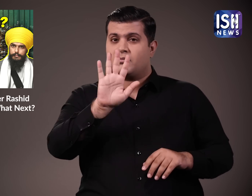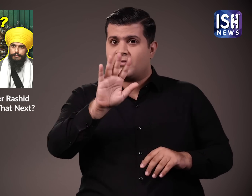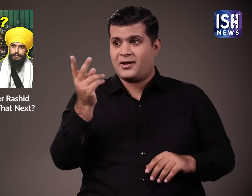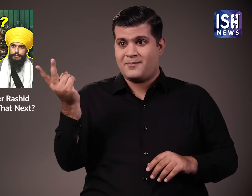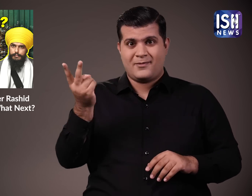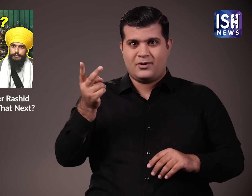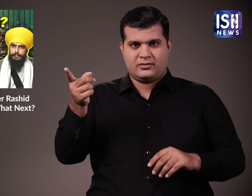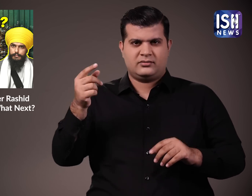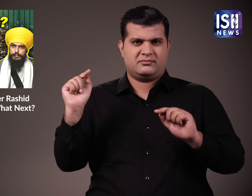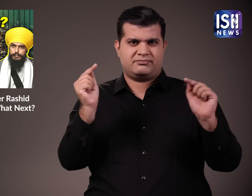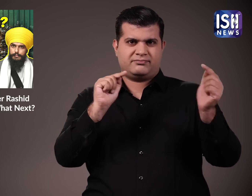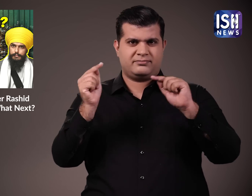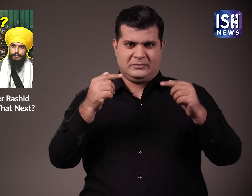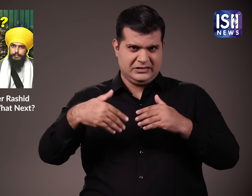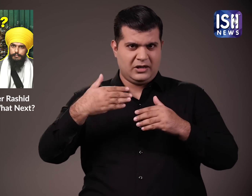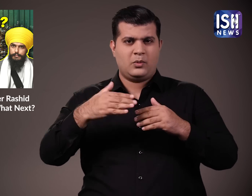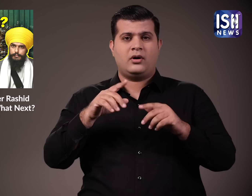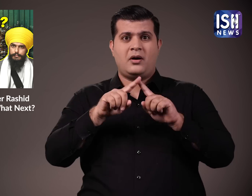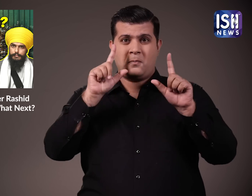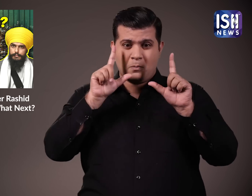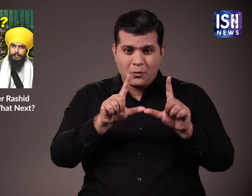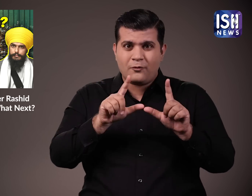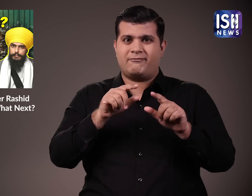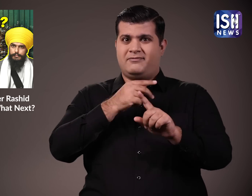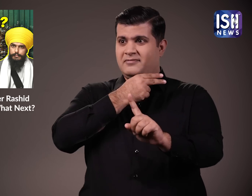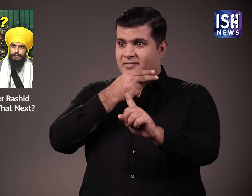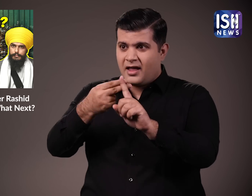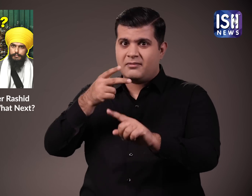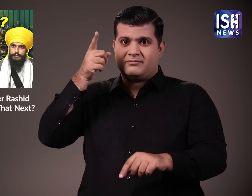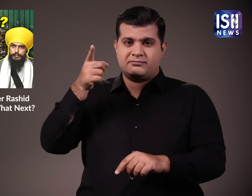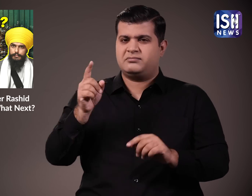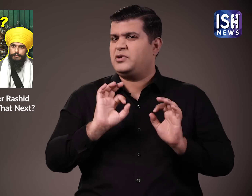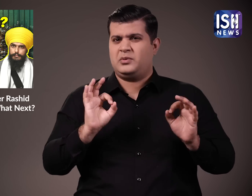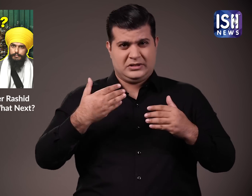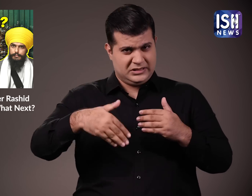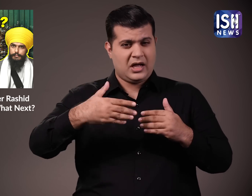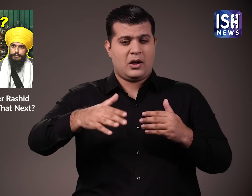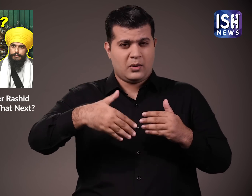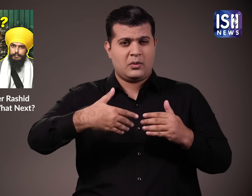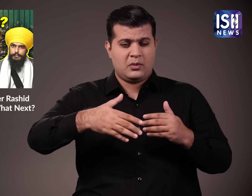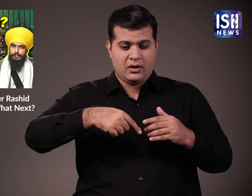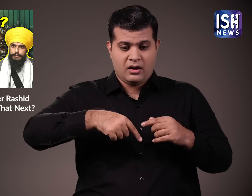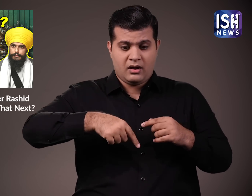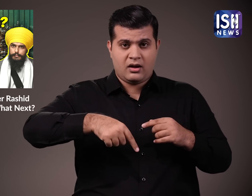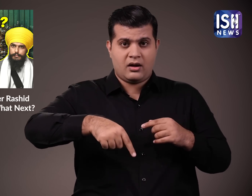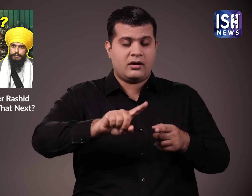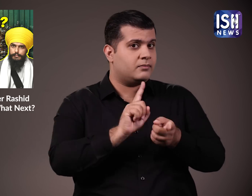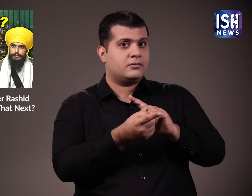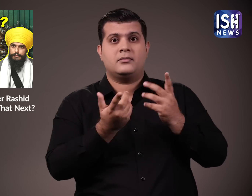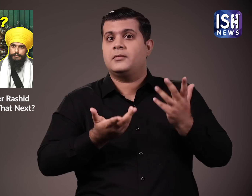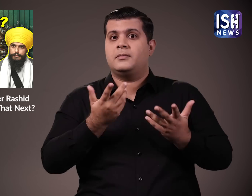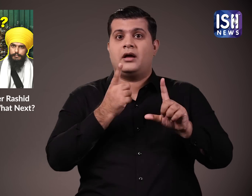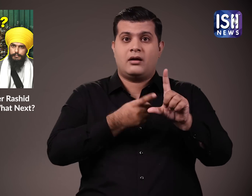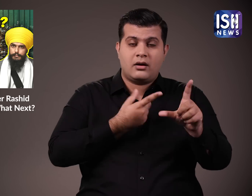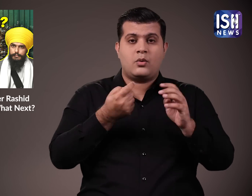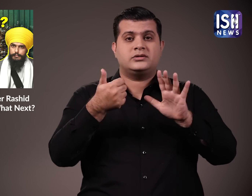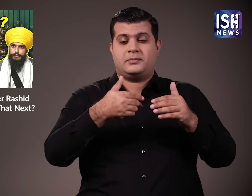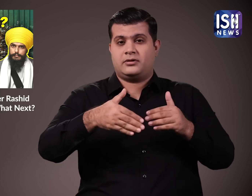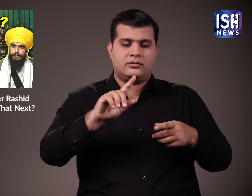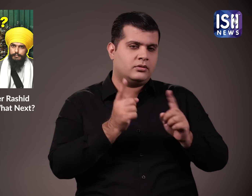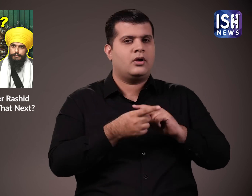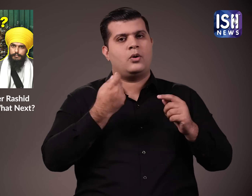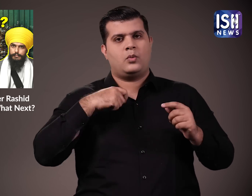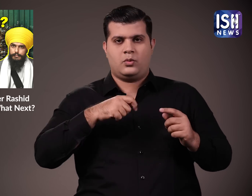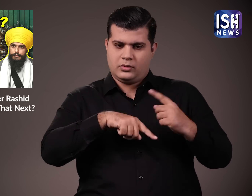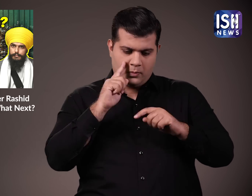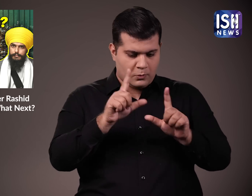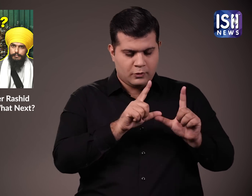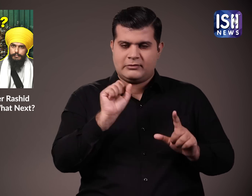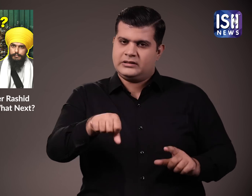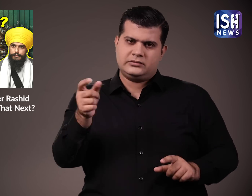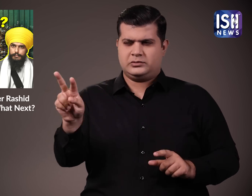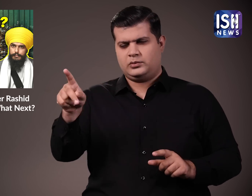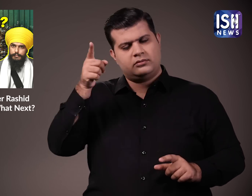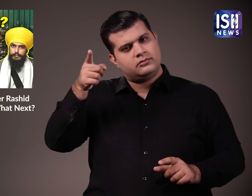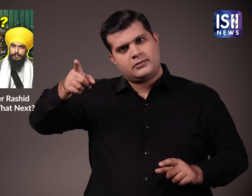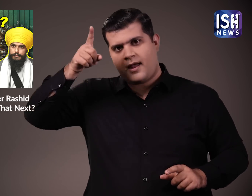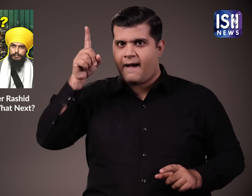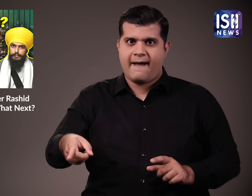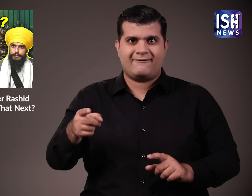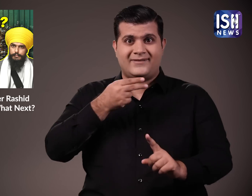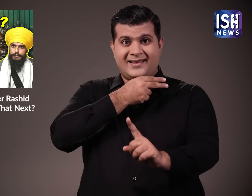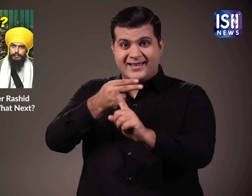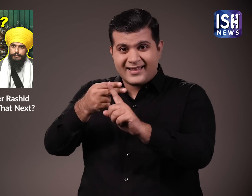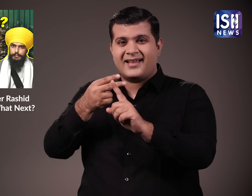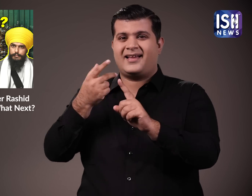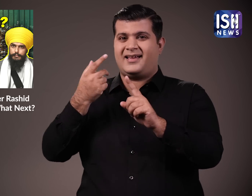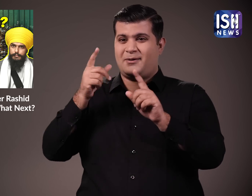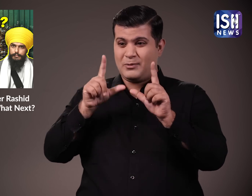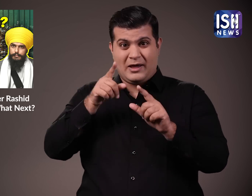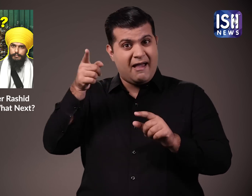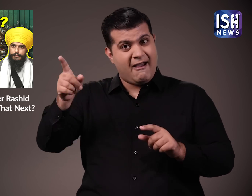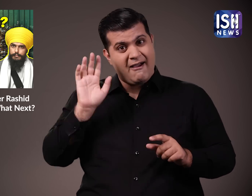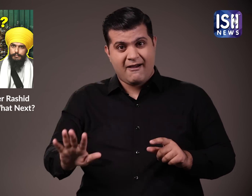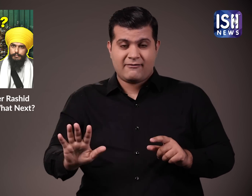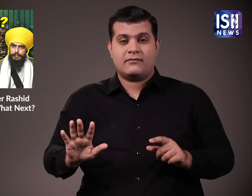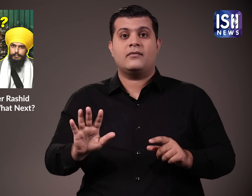However, their cases are still going on and if in 6 months or 1 years, if they are proved guilty